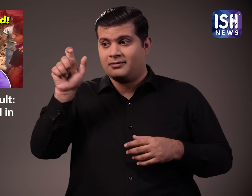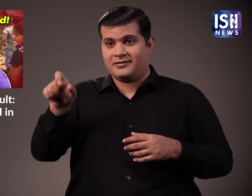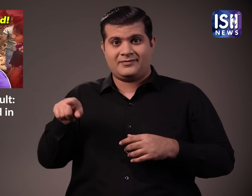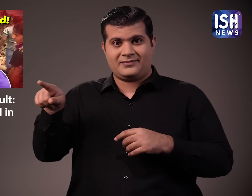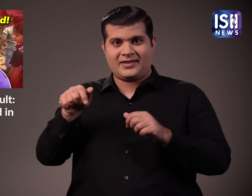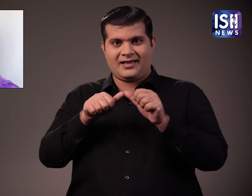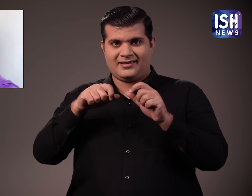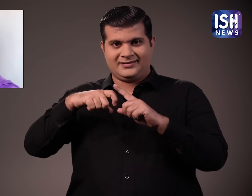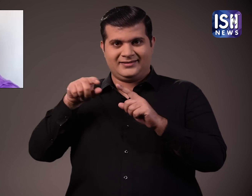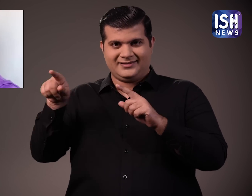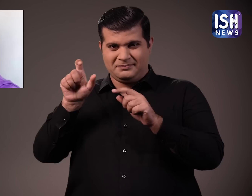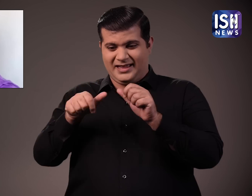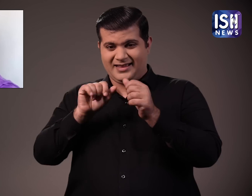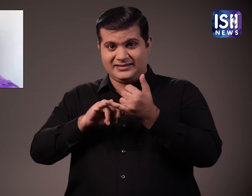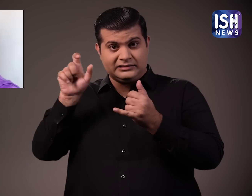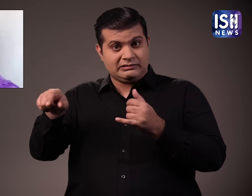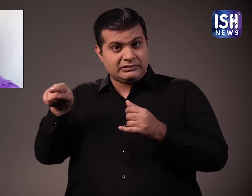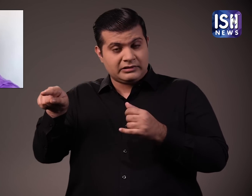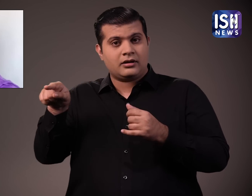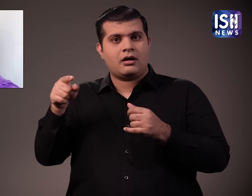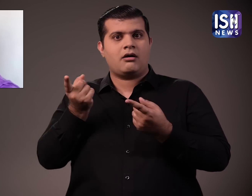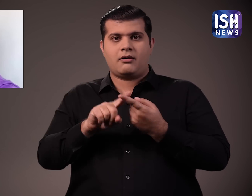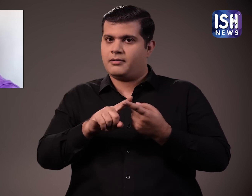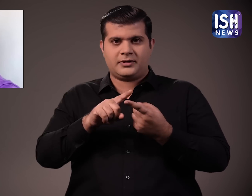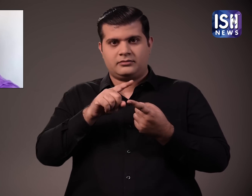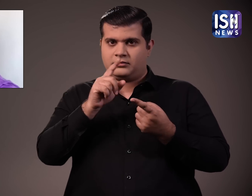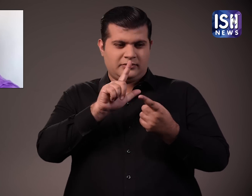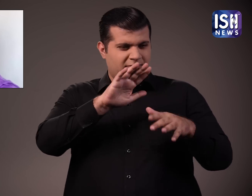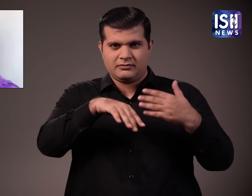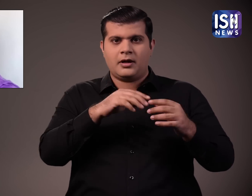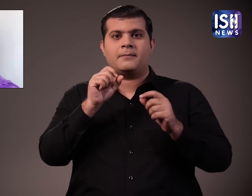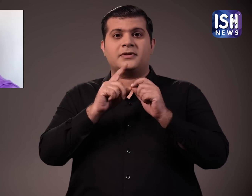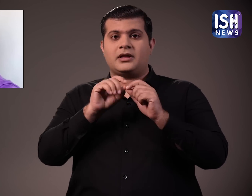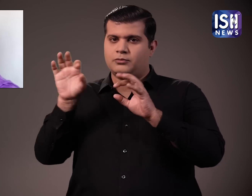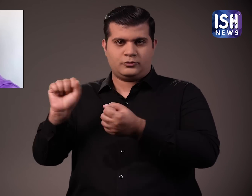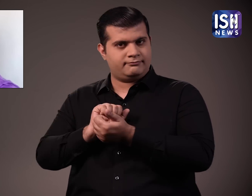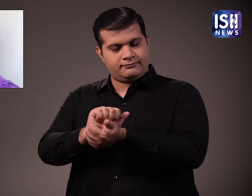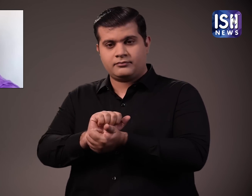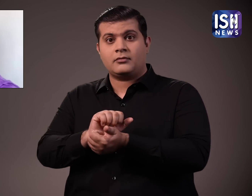While Akshay was in jail for the Badlapur case,